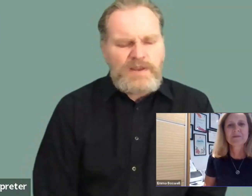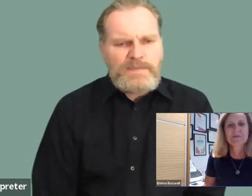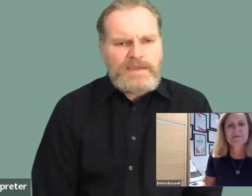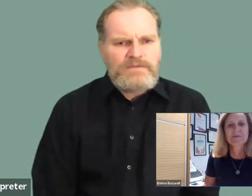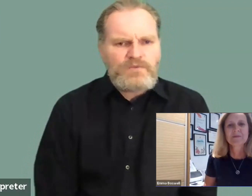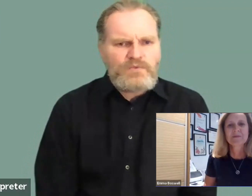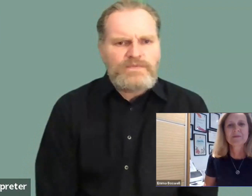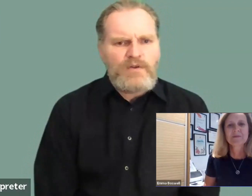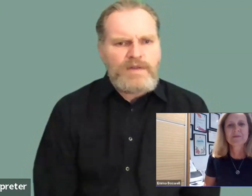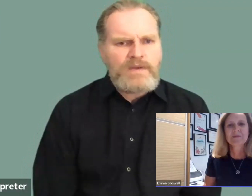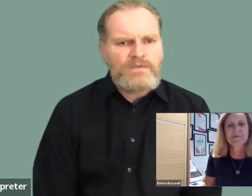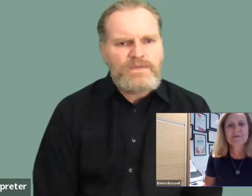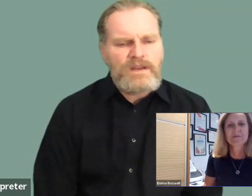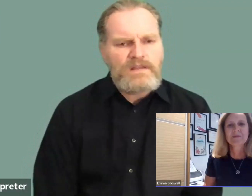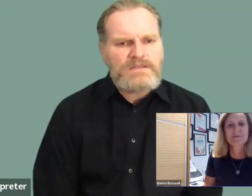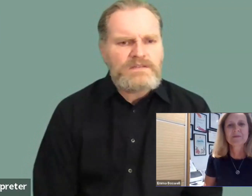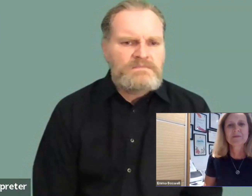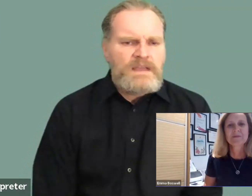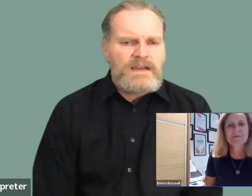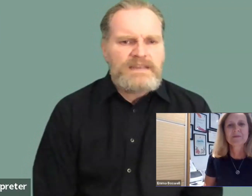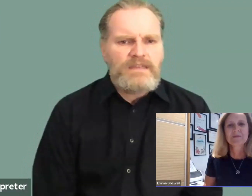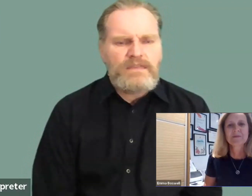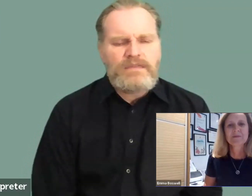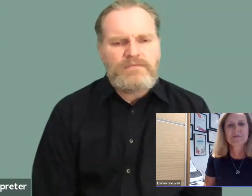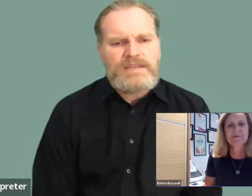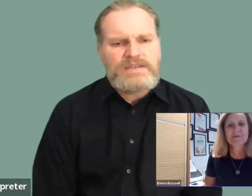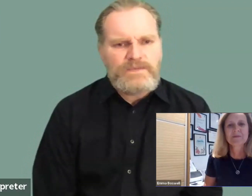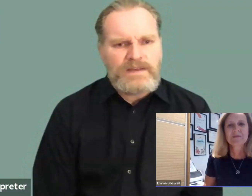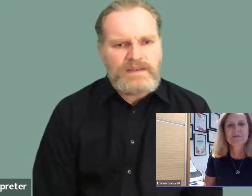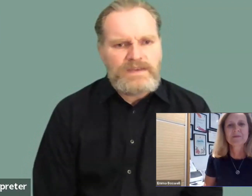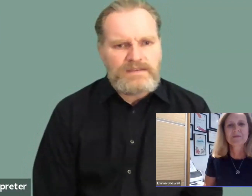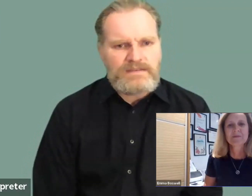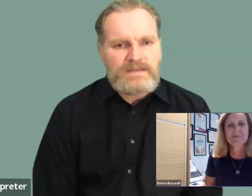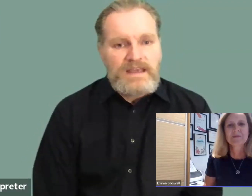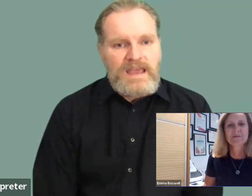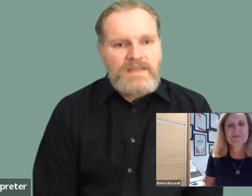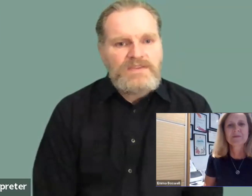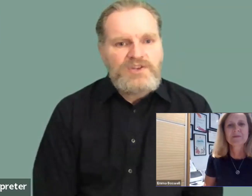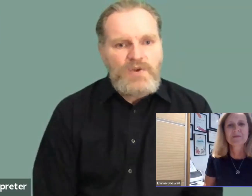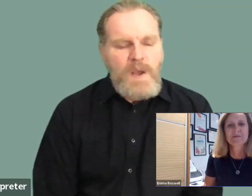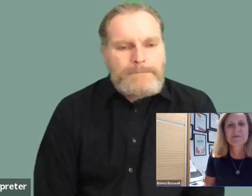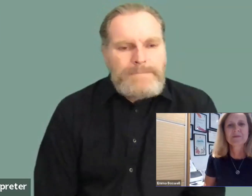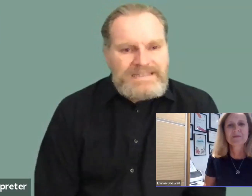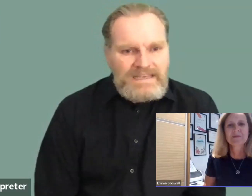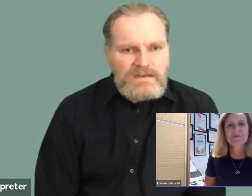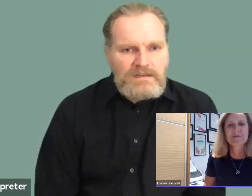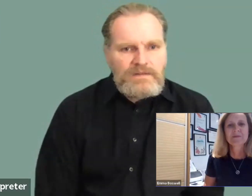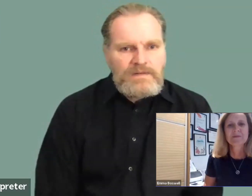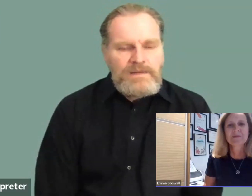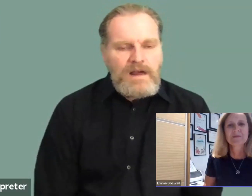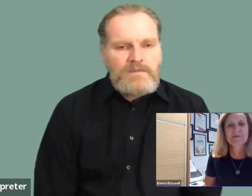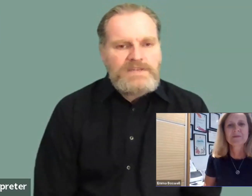only been sort of around for the last, I'd say, three to five years. And there's no particular